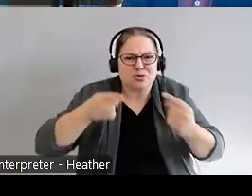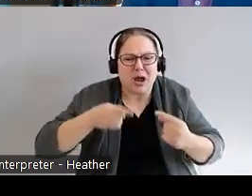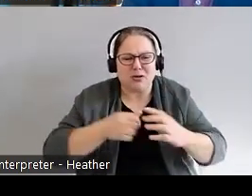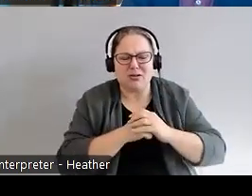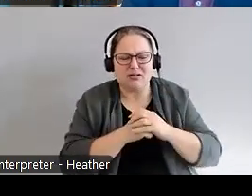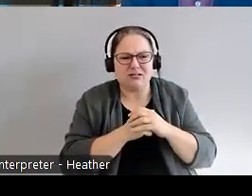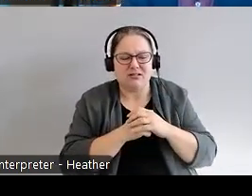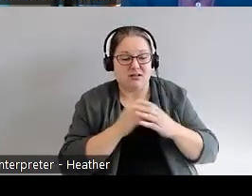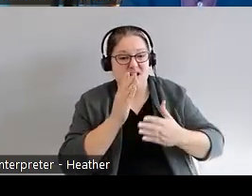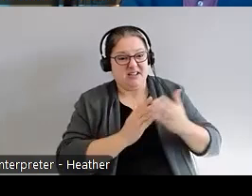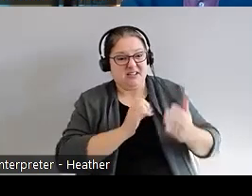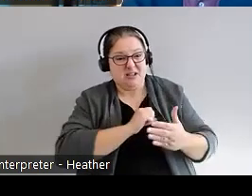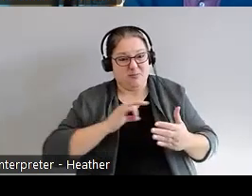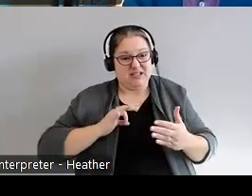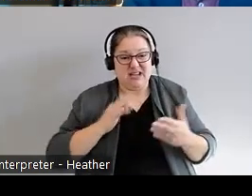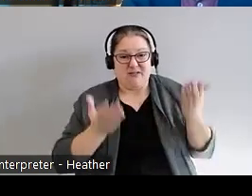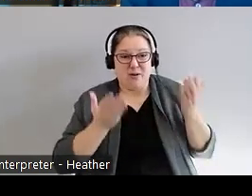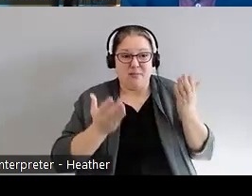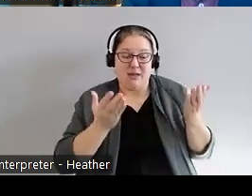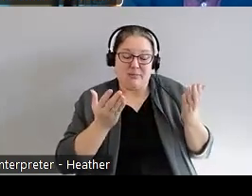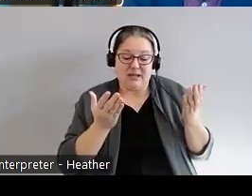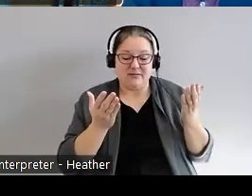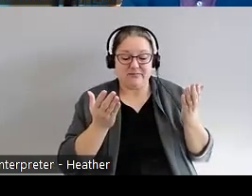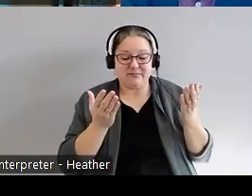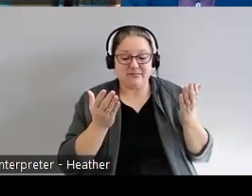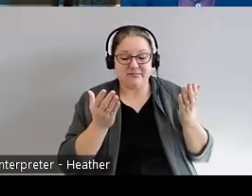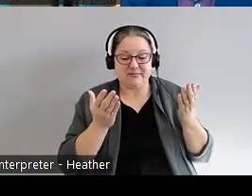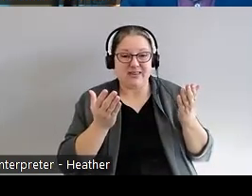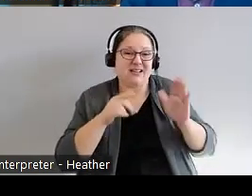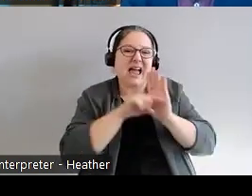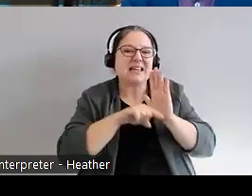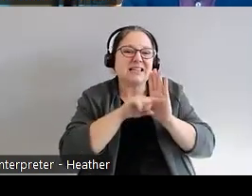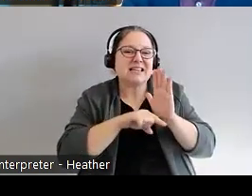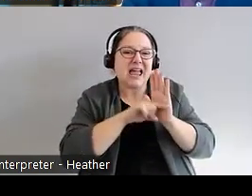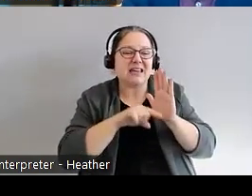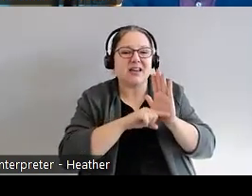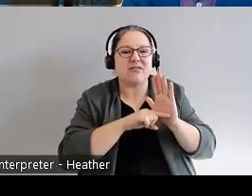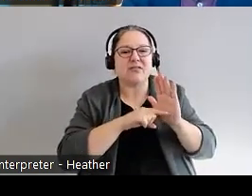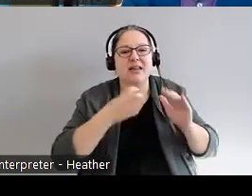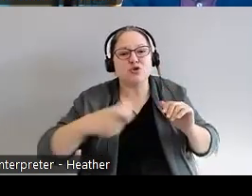members may develop you know if you will some uh negative kind of transference towards uh patients